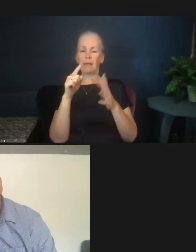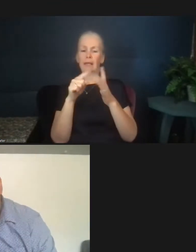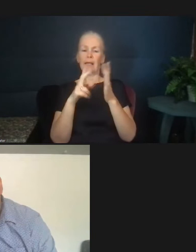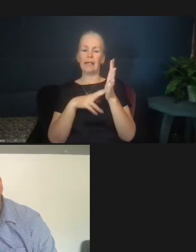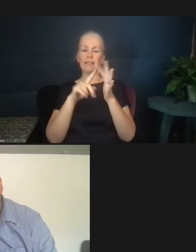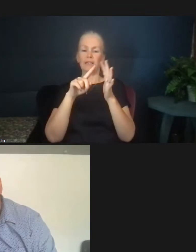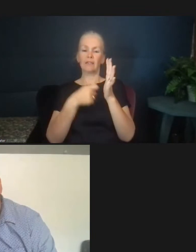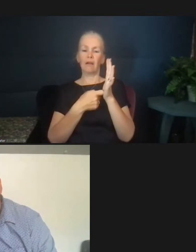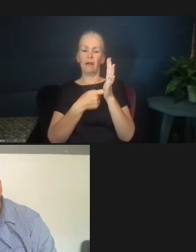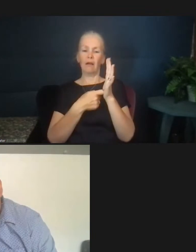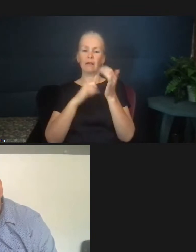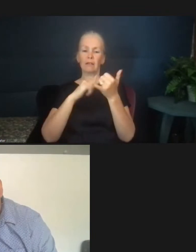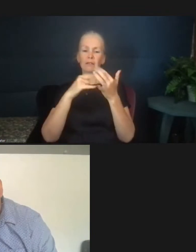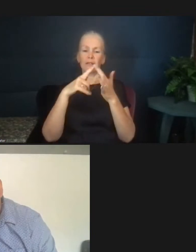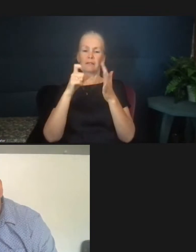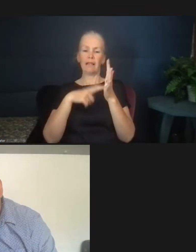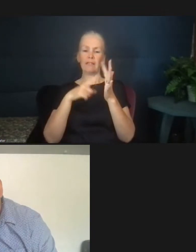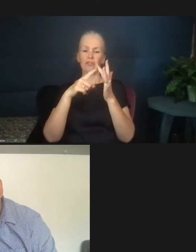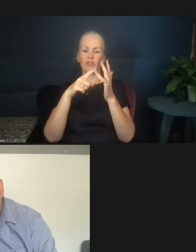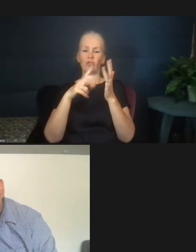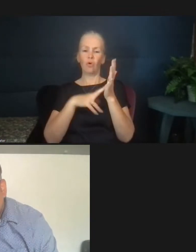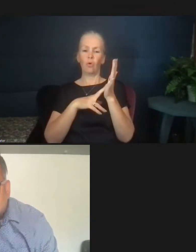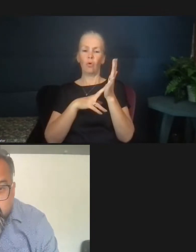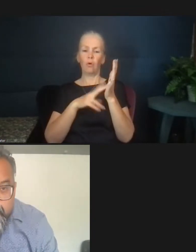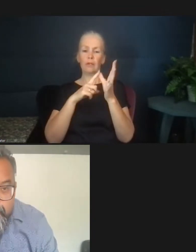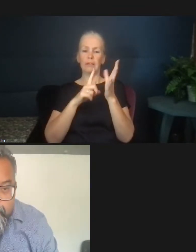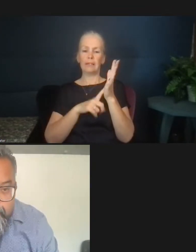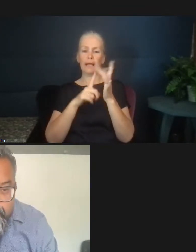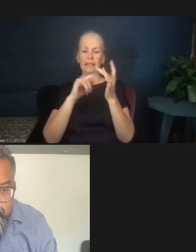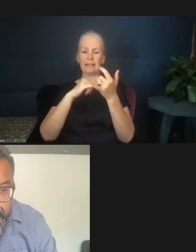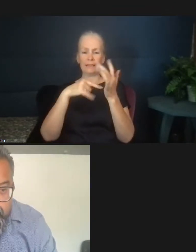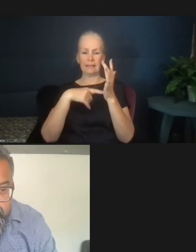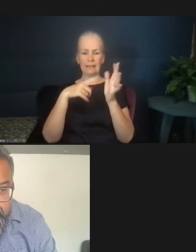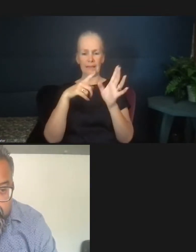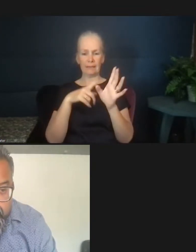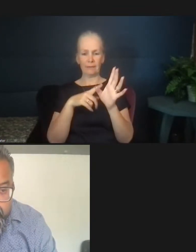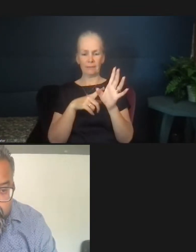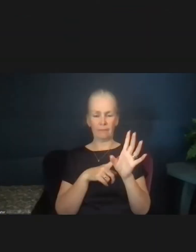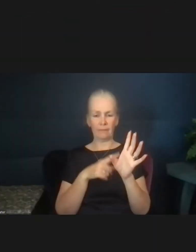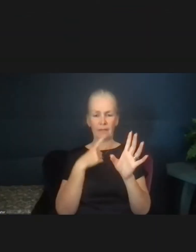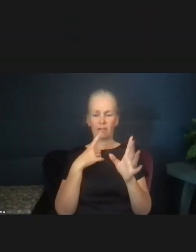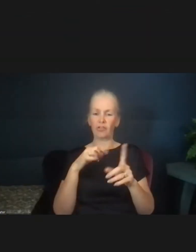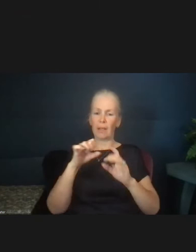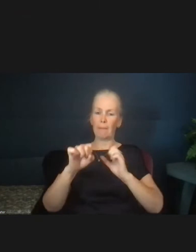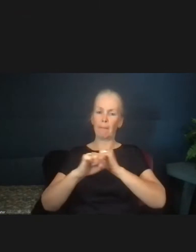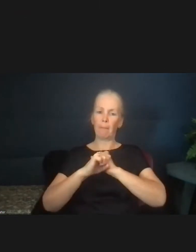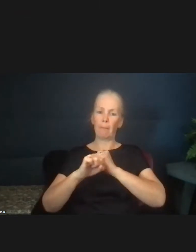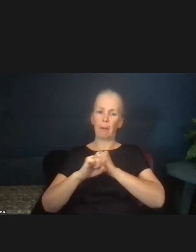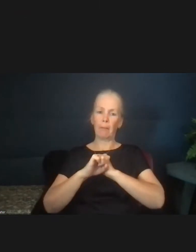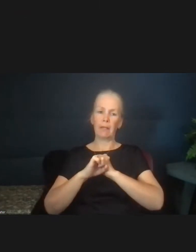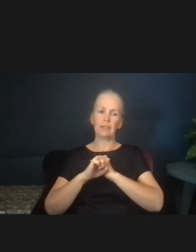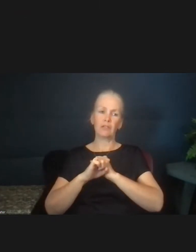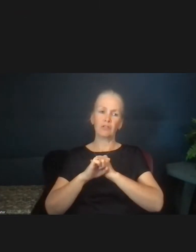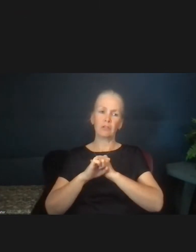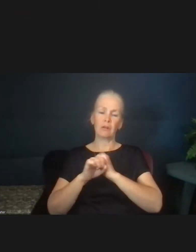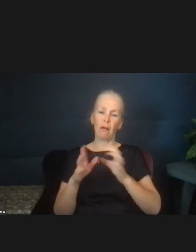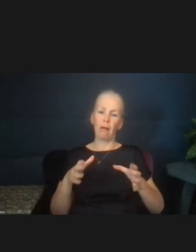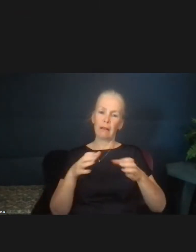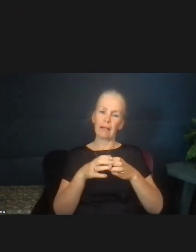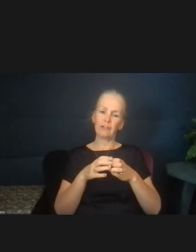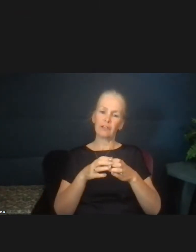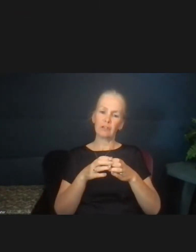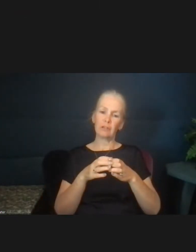was introduced in a 1989 by Crenshaw, and she published a collection called "De-marginalising